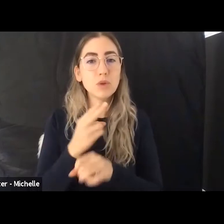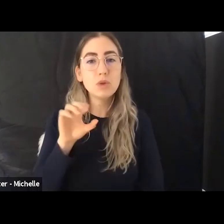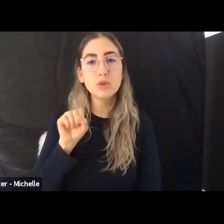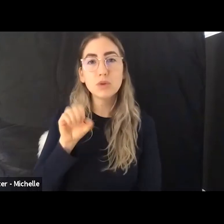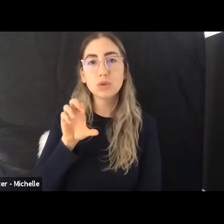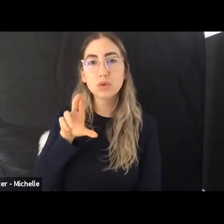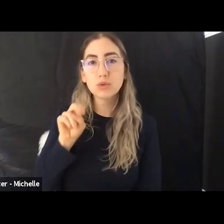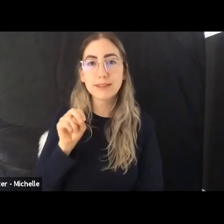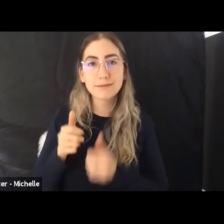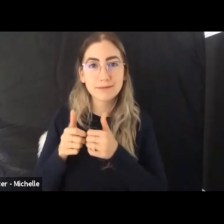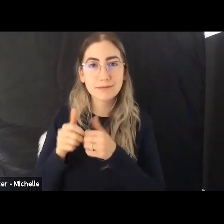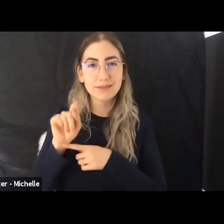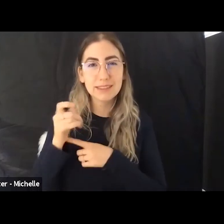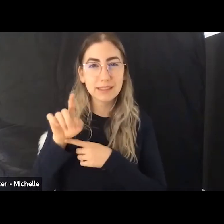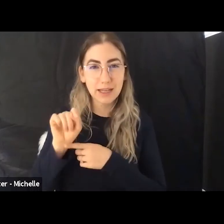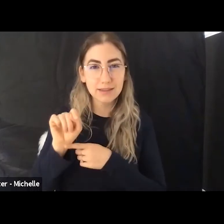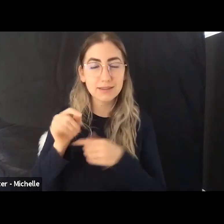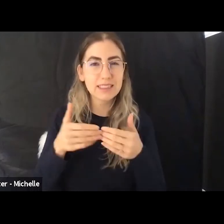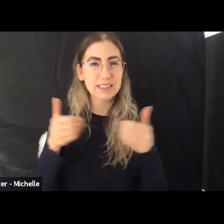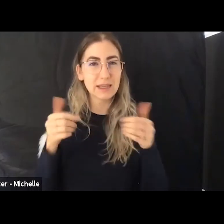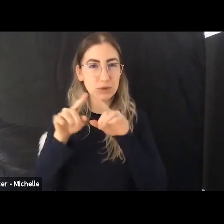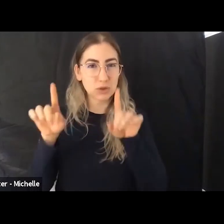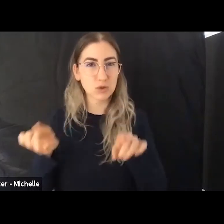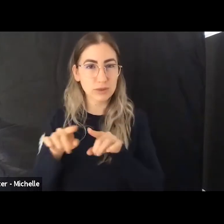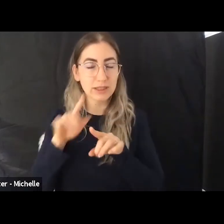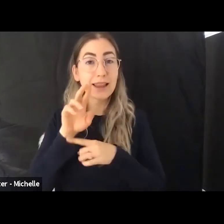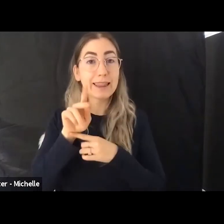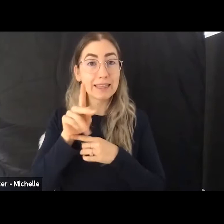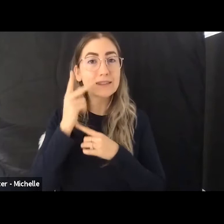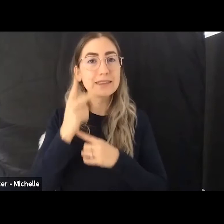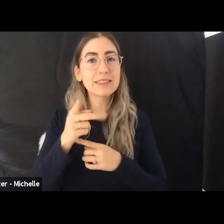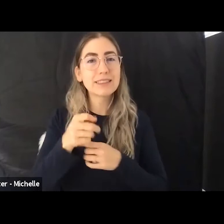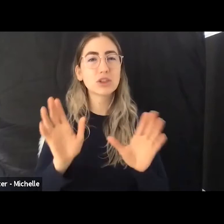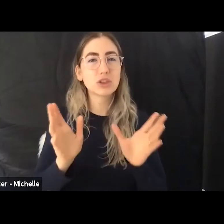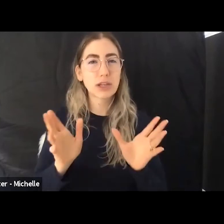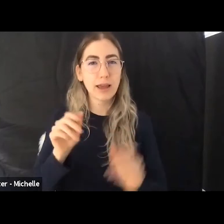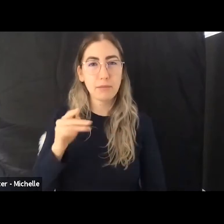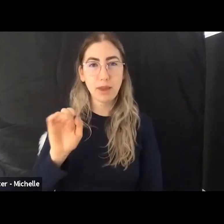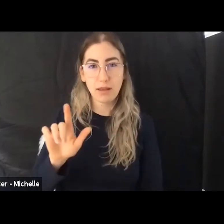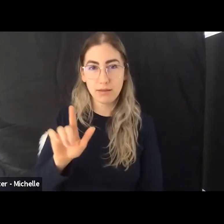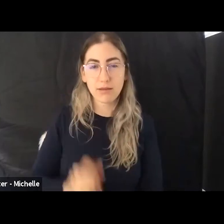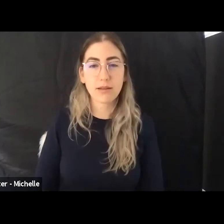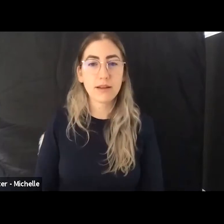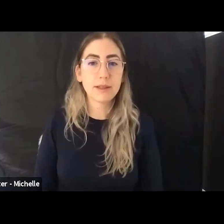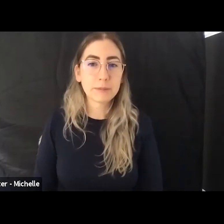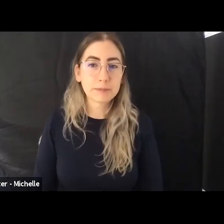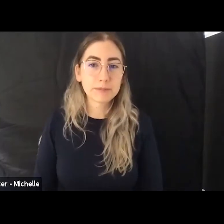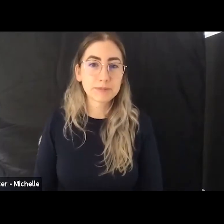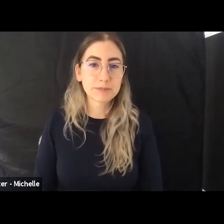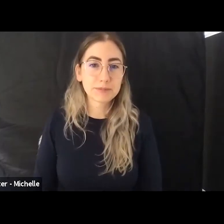ABLE TO SEE THE CAPTIONS ON A SEPARATE SCREEN AND THE LINK WITH STREAMTEXT IS IN THE CHAT PANEL.